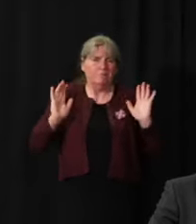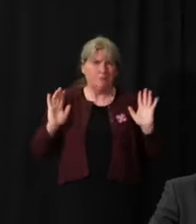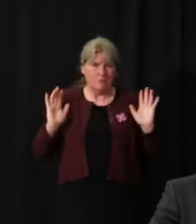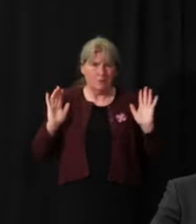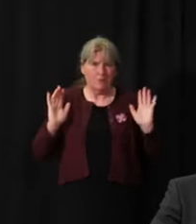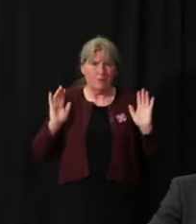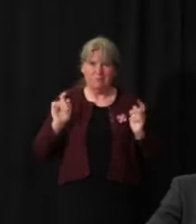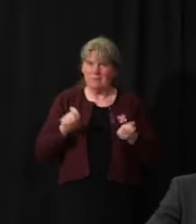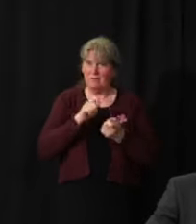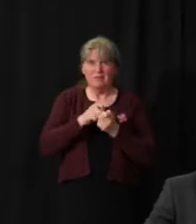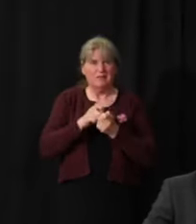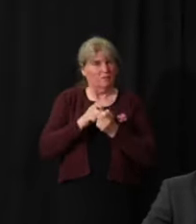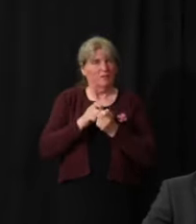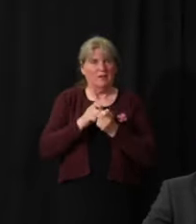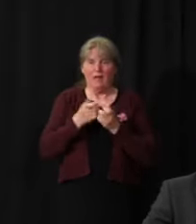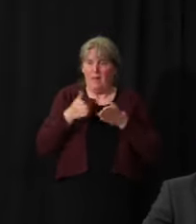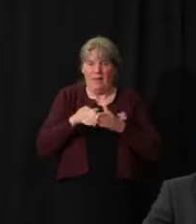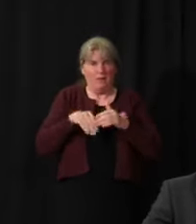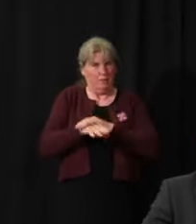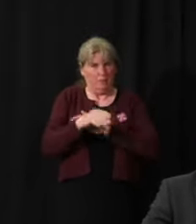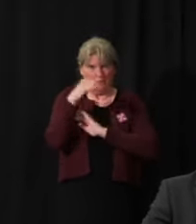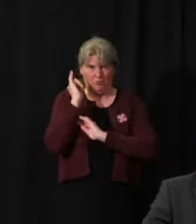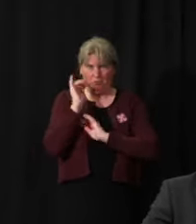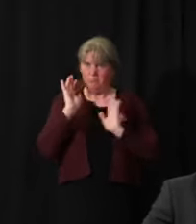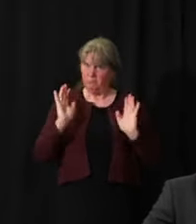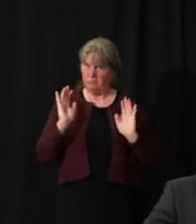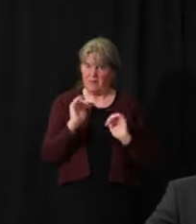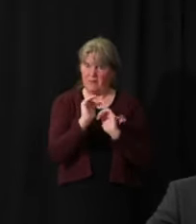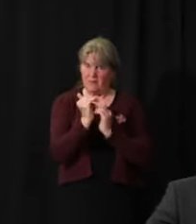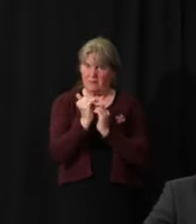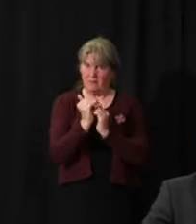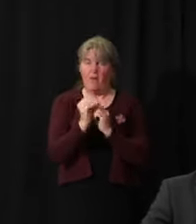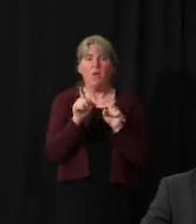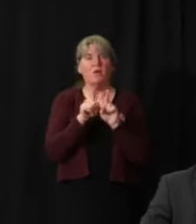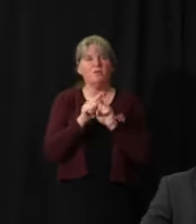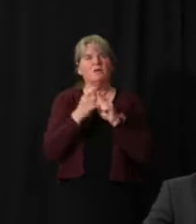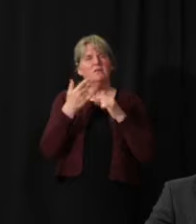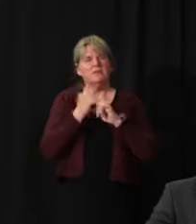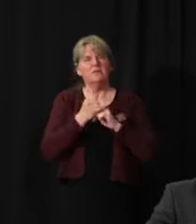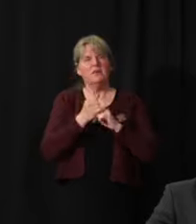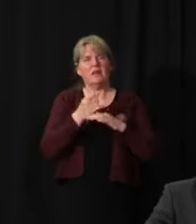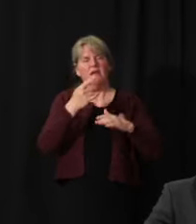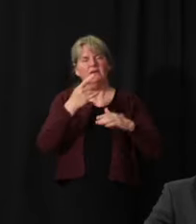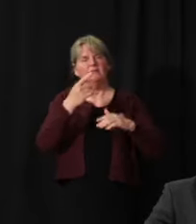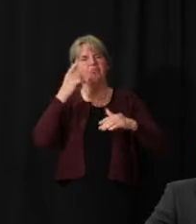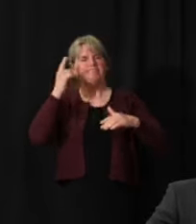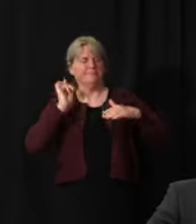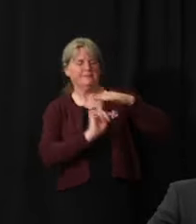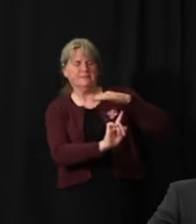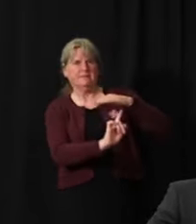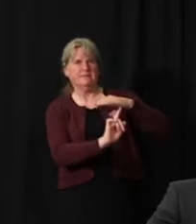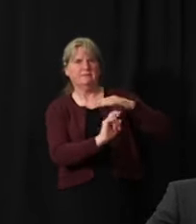with closed borders except for those essential visits under those clearly outlined purposes. Along with the self isolation